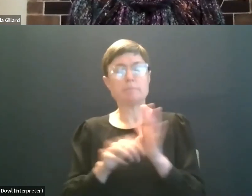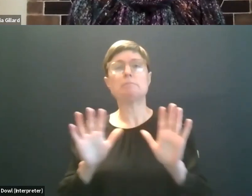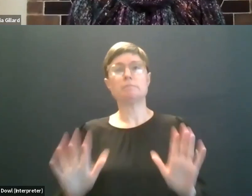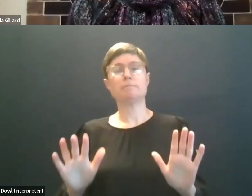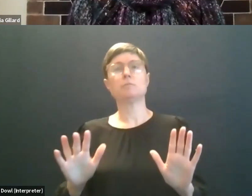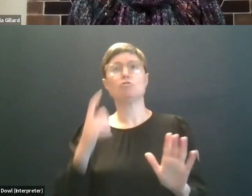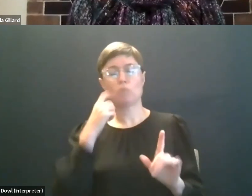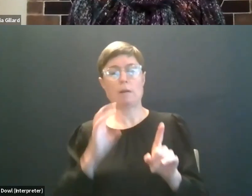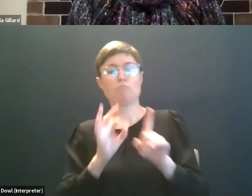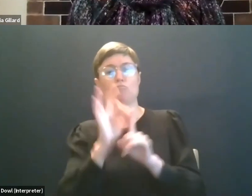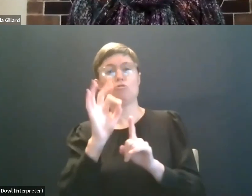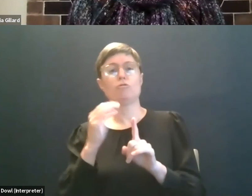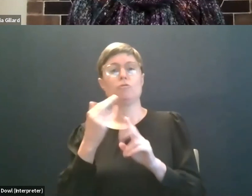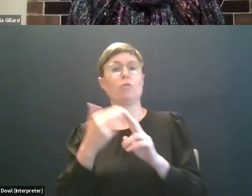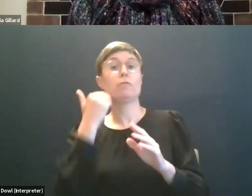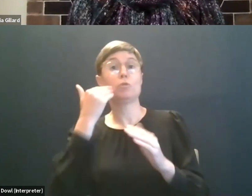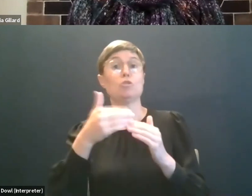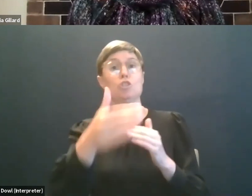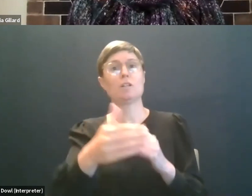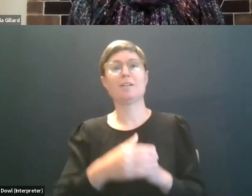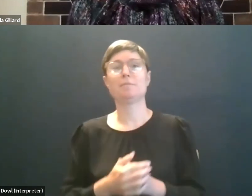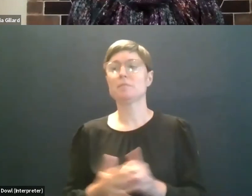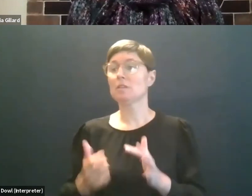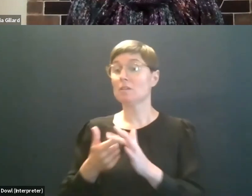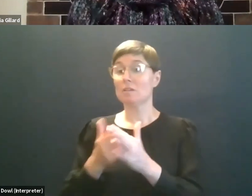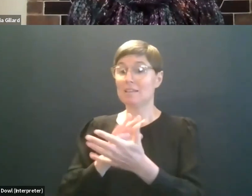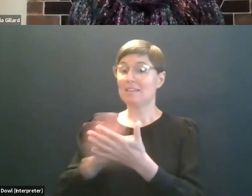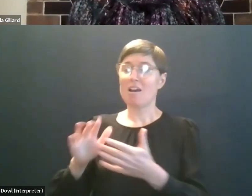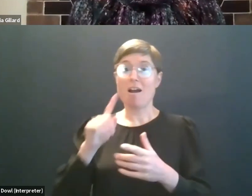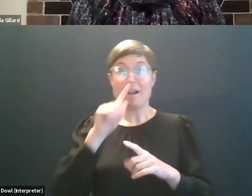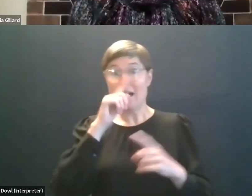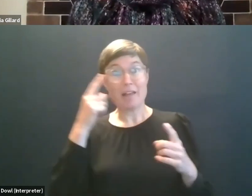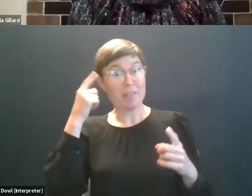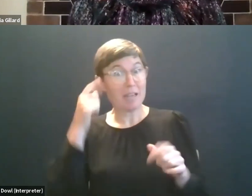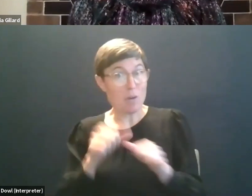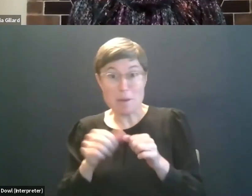I can't think of a better way to end our conversation on International